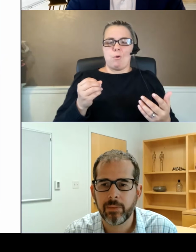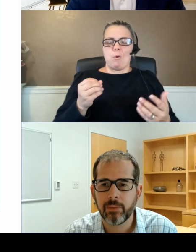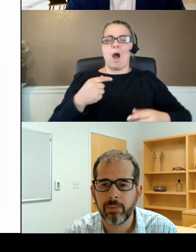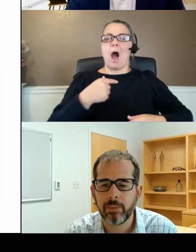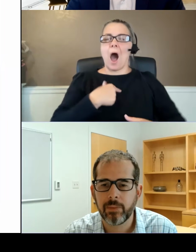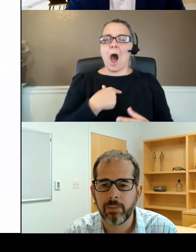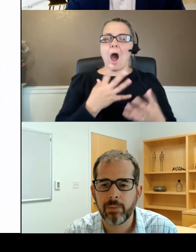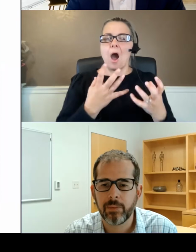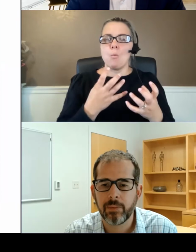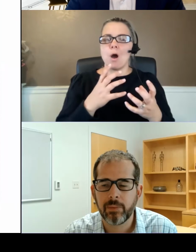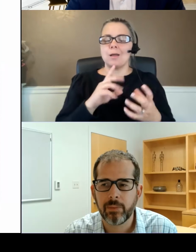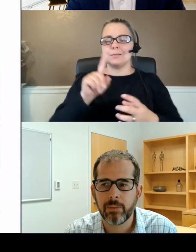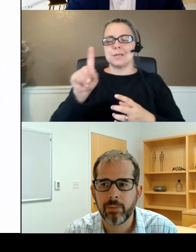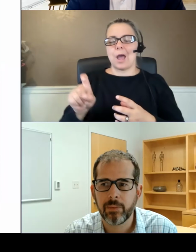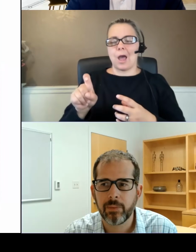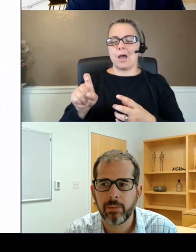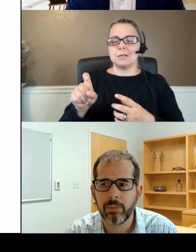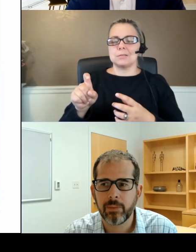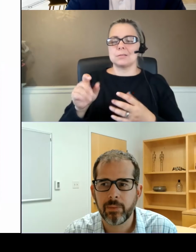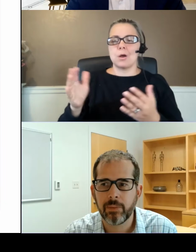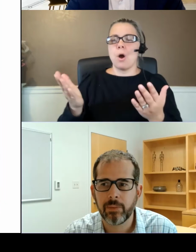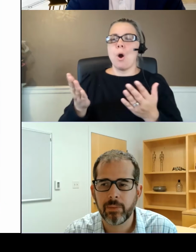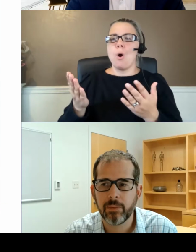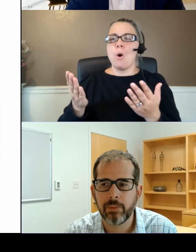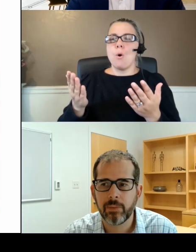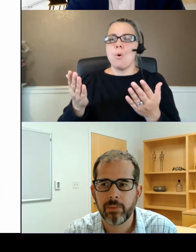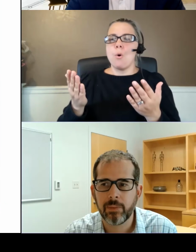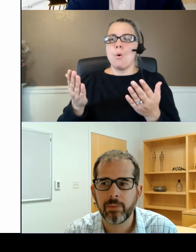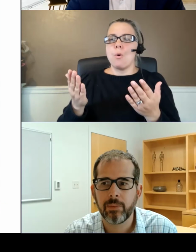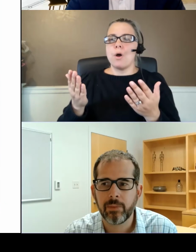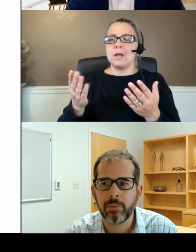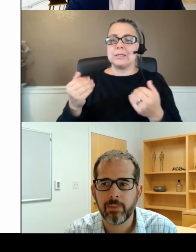that vendor for is what is the, you know you have an uptime guarantee, you know my product is going